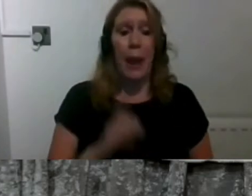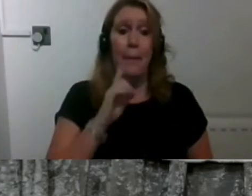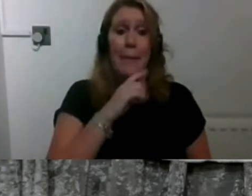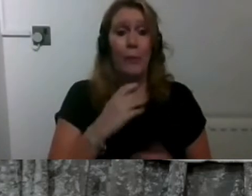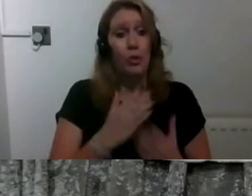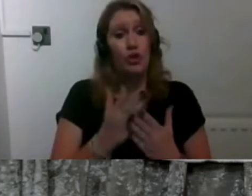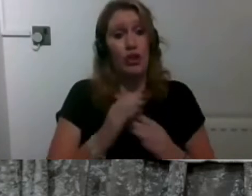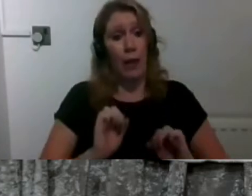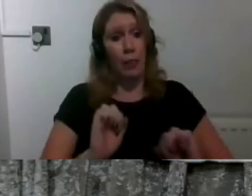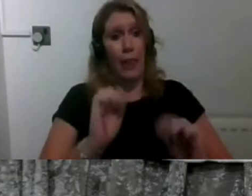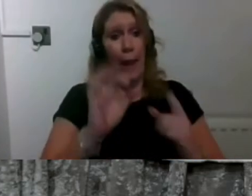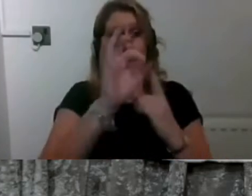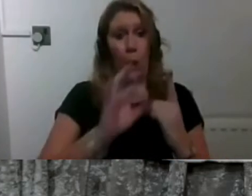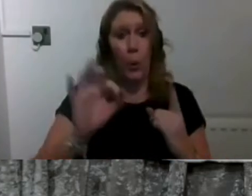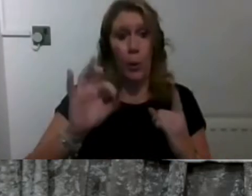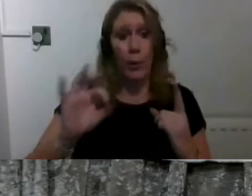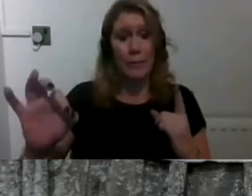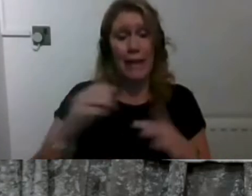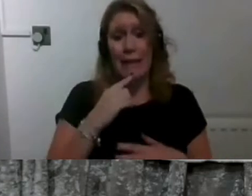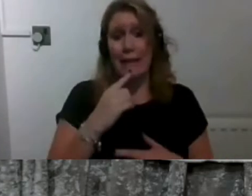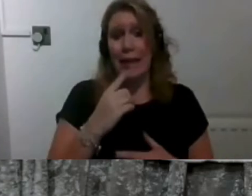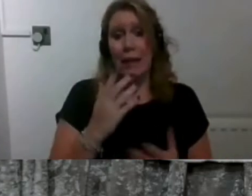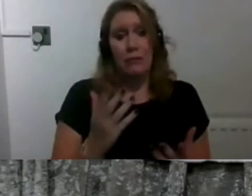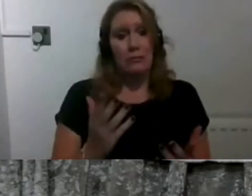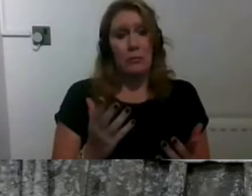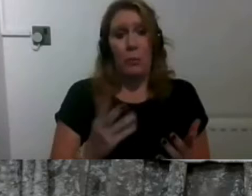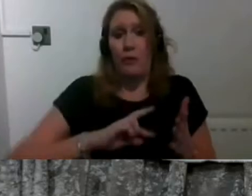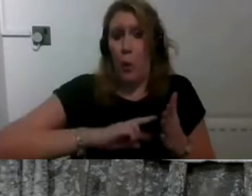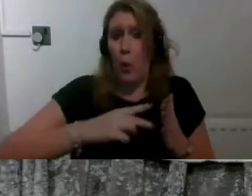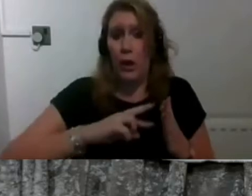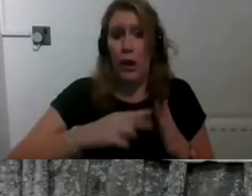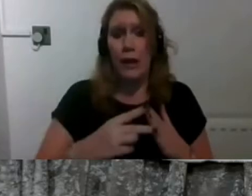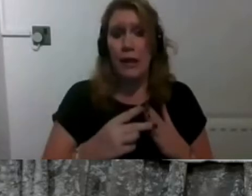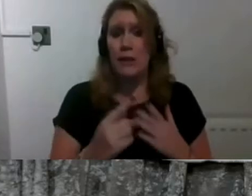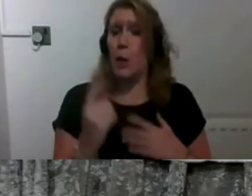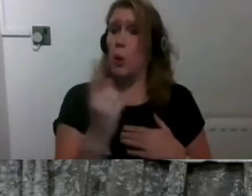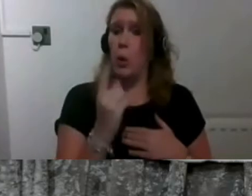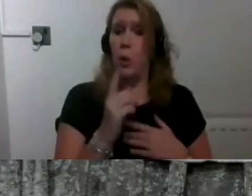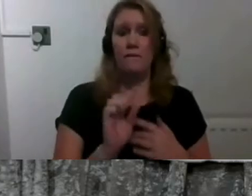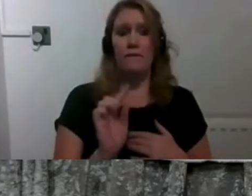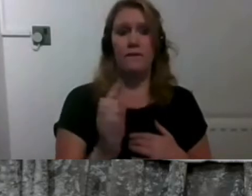not organised with anybody who is to go first, but I am going to ask if Wendy